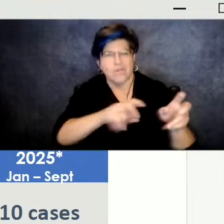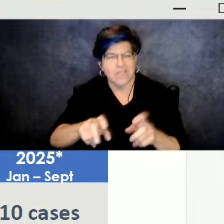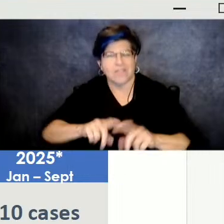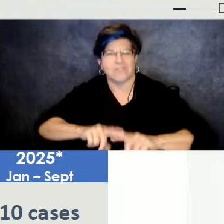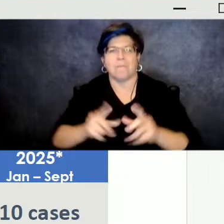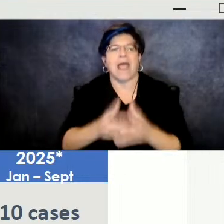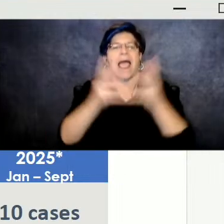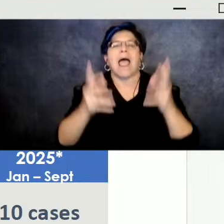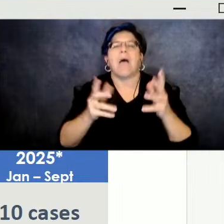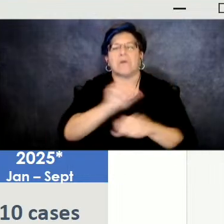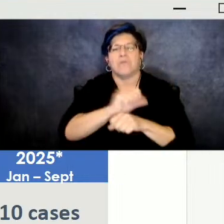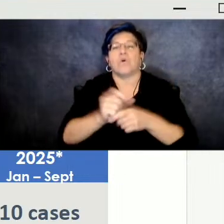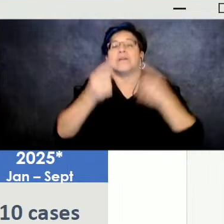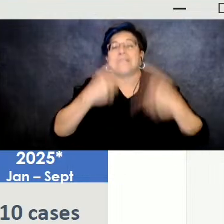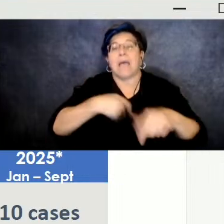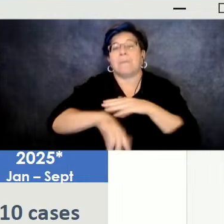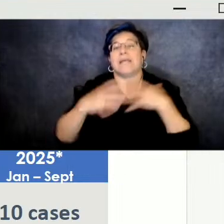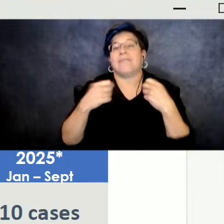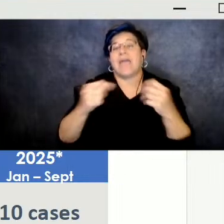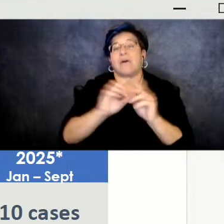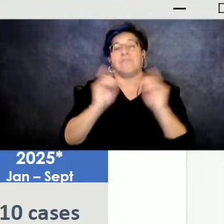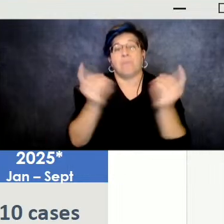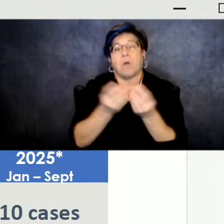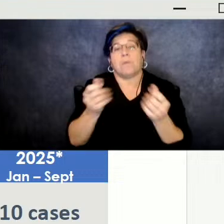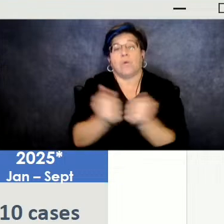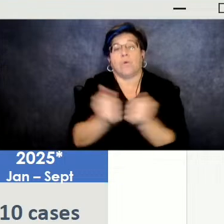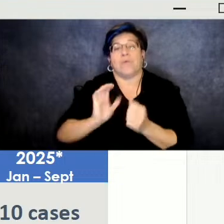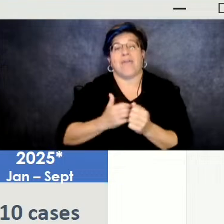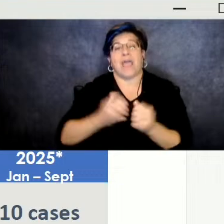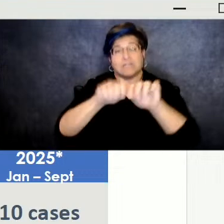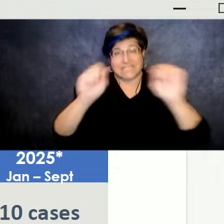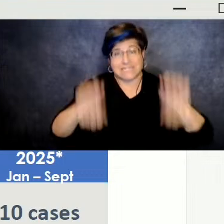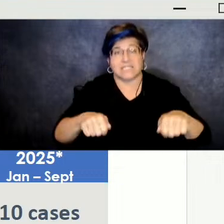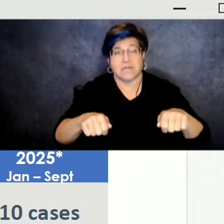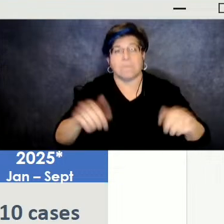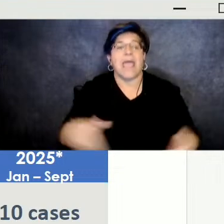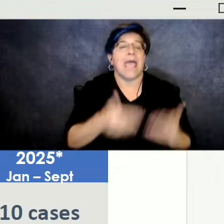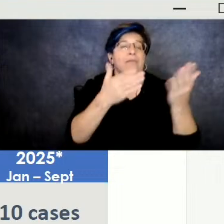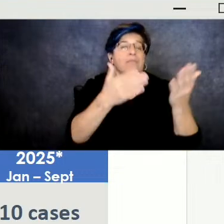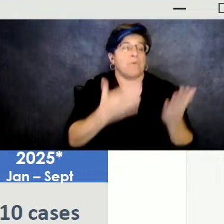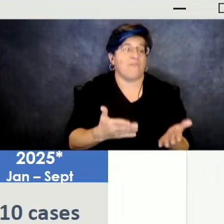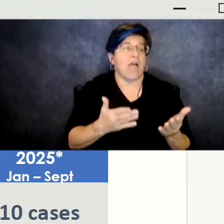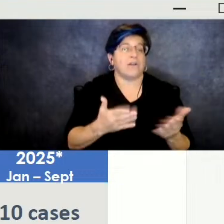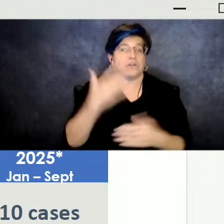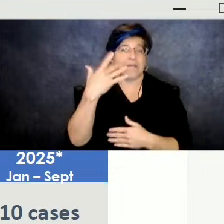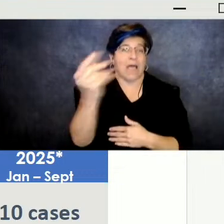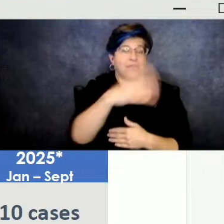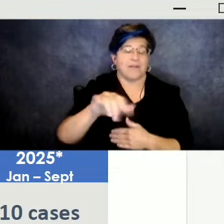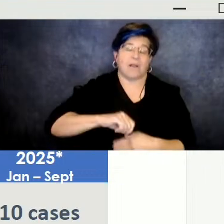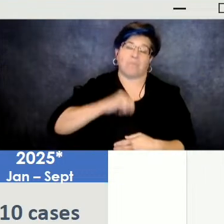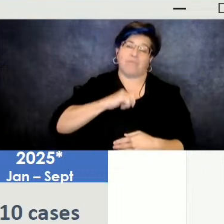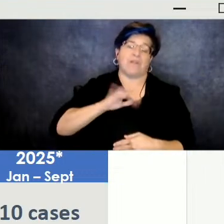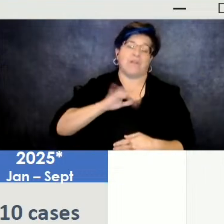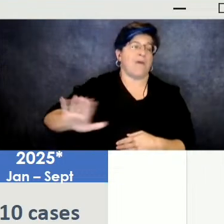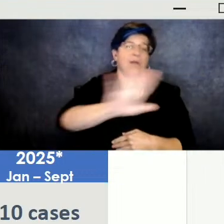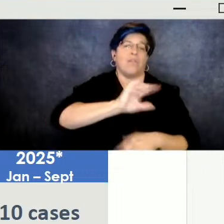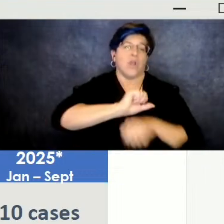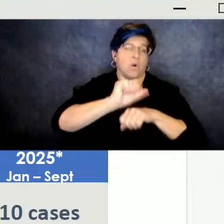TESTAMENT OF NOT JUST A FOCUS ON THIS ISSUE BUT THE AMOUNT OF WORK THAT'S HAPPENED IN THE